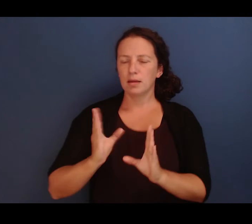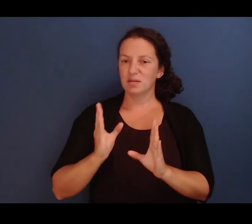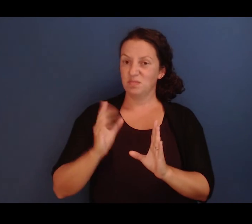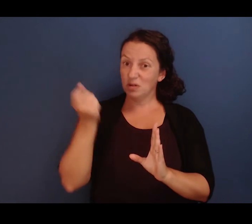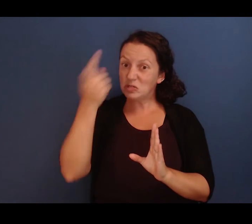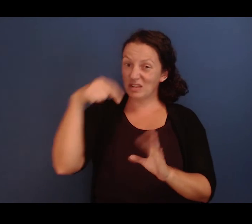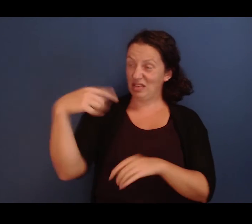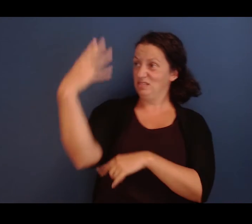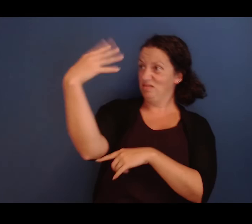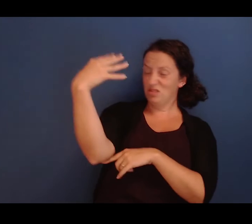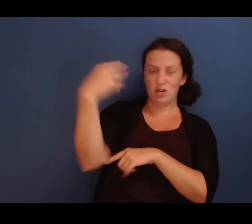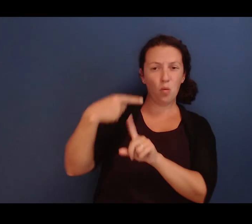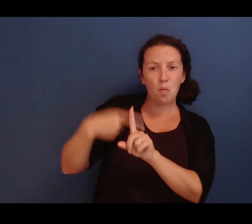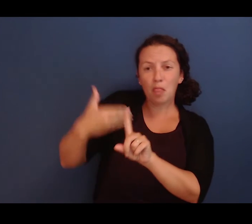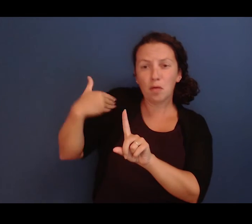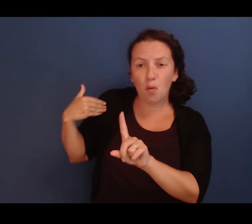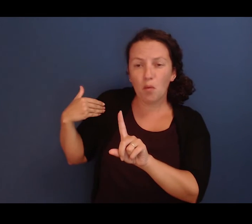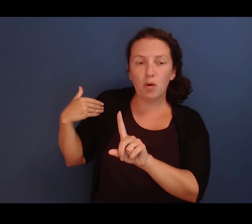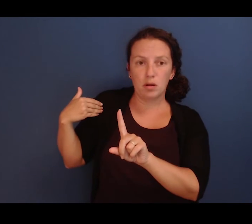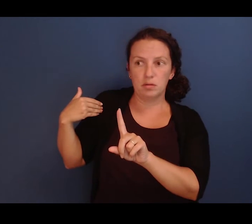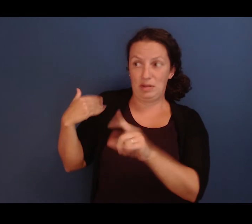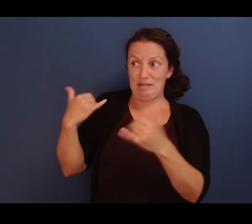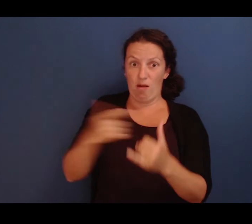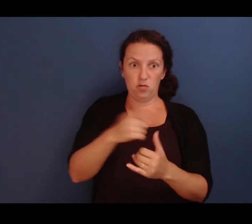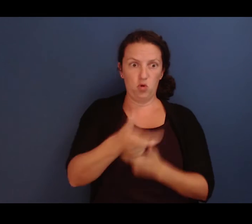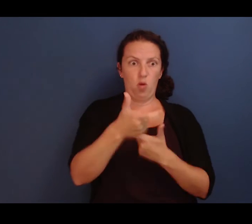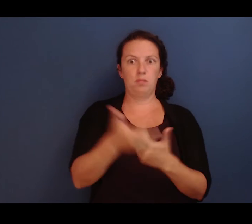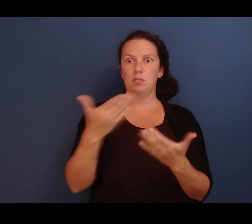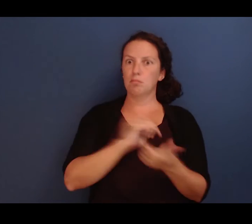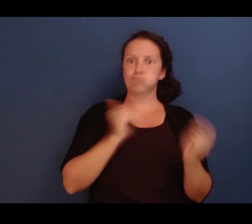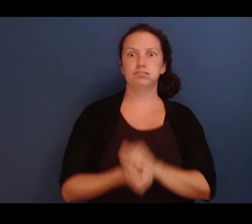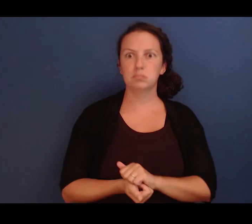a month ahead means that things could be very different by the time you're watching it.